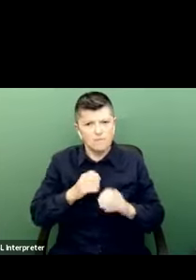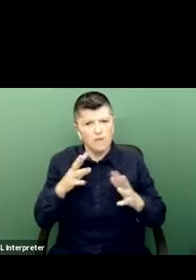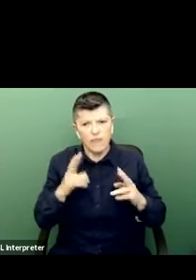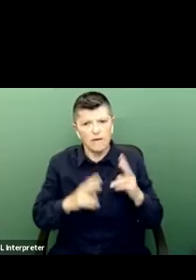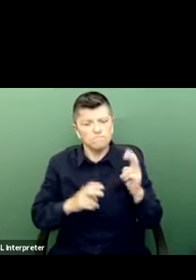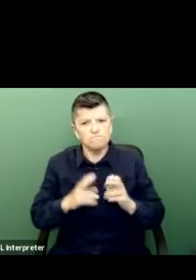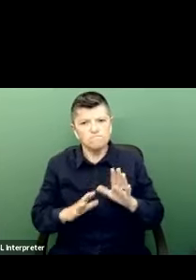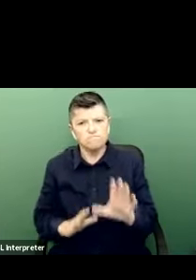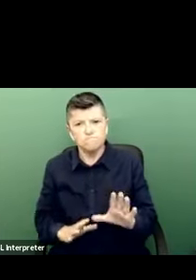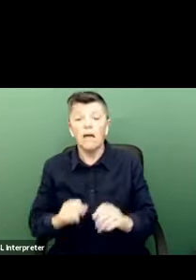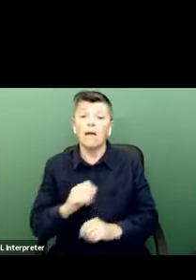highly chosen anti pandemic